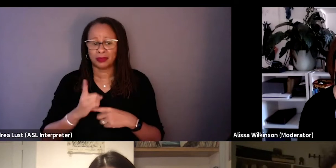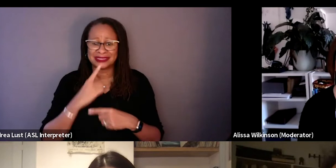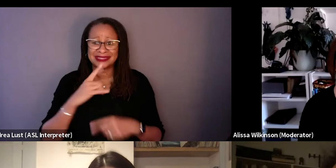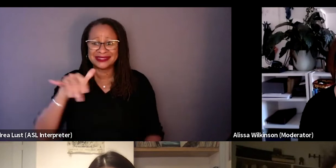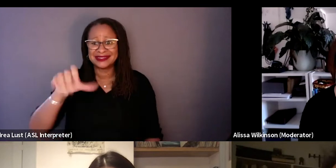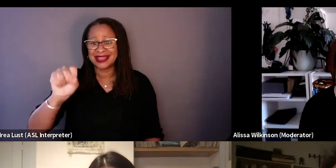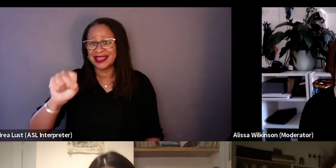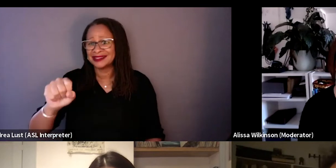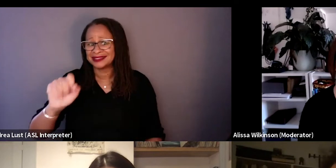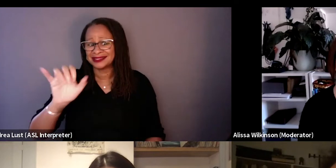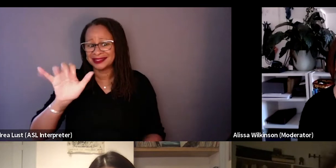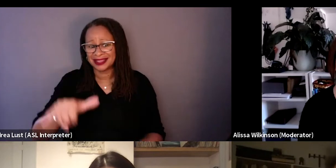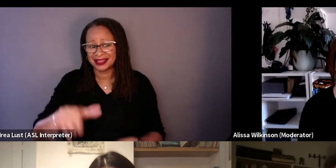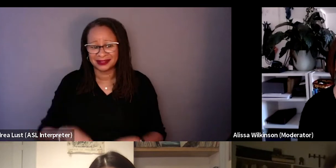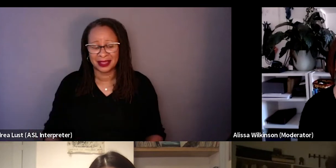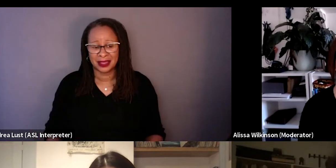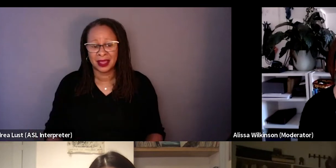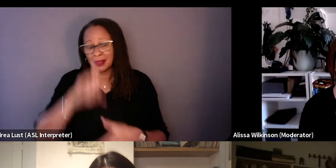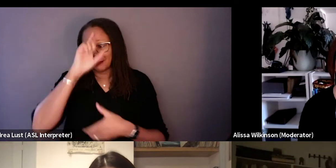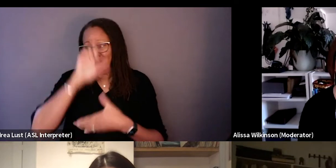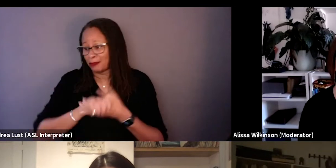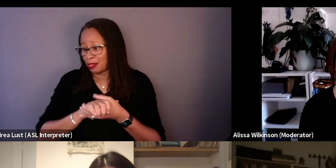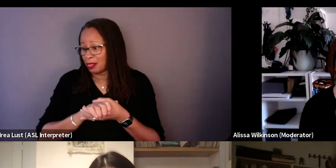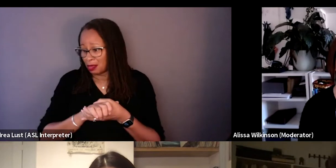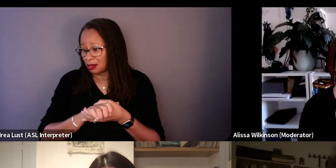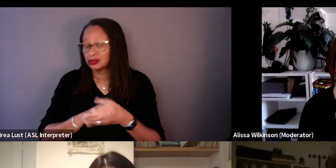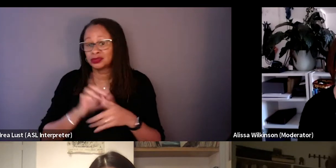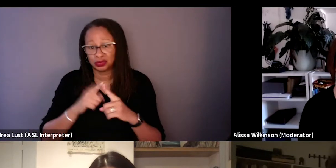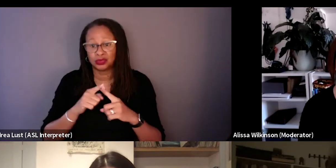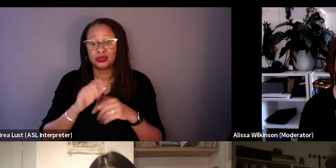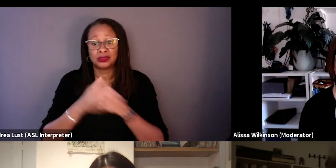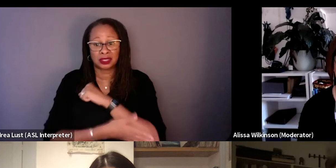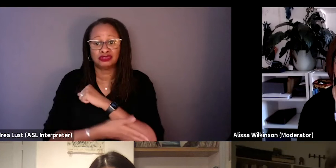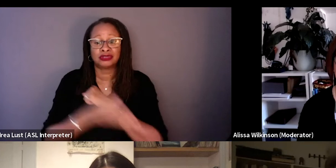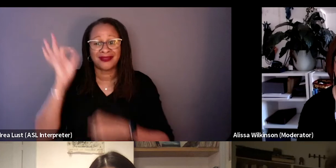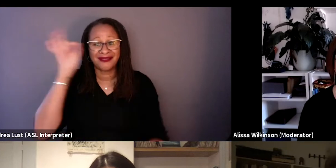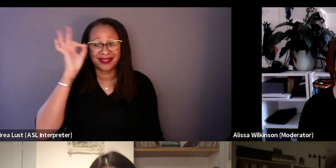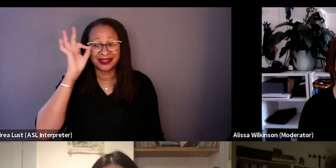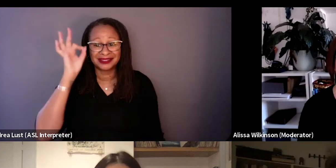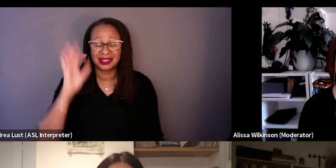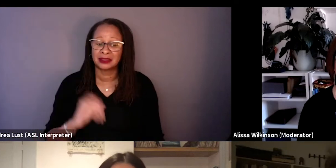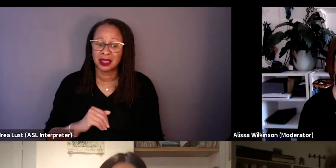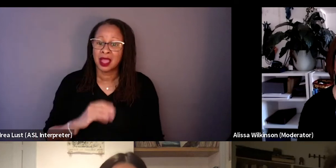that's, she belongs to Afghanistan and, and we knew it's gonna be,